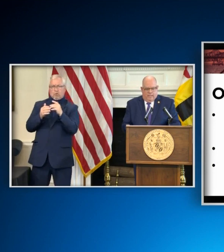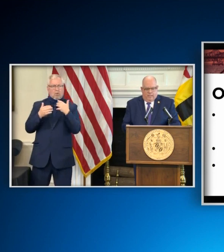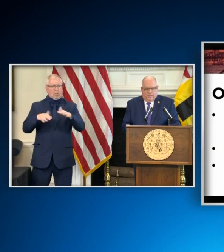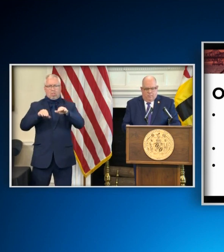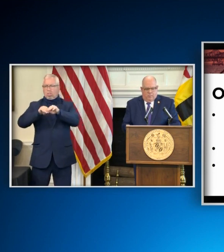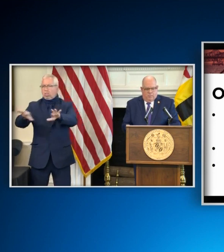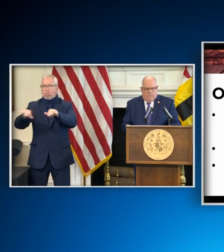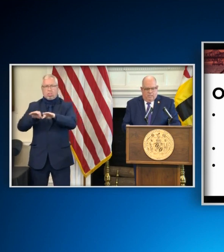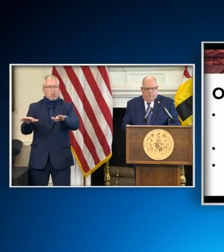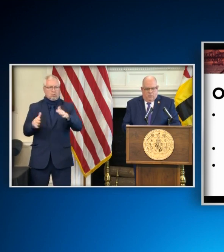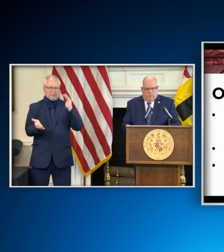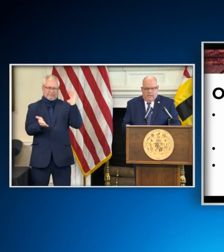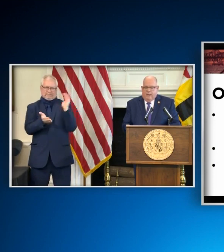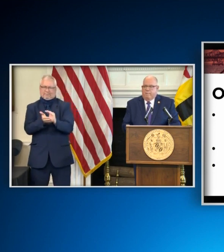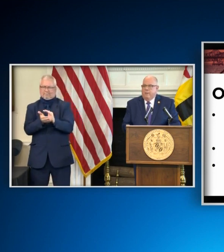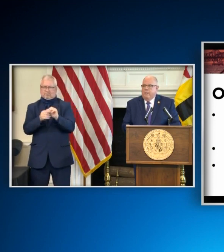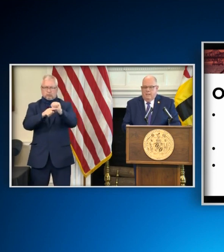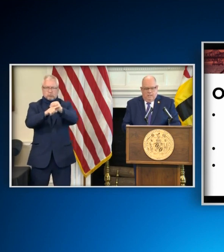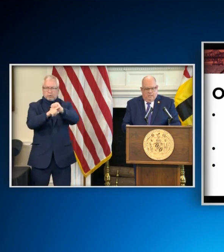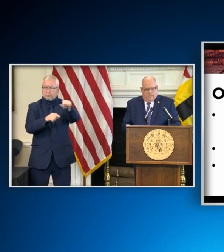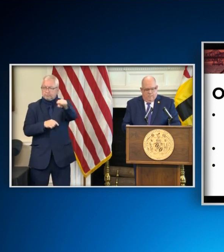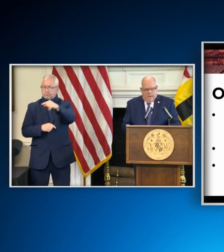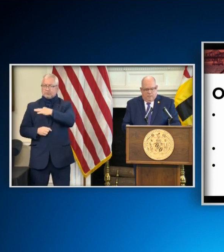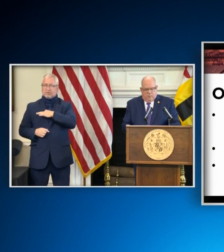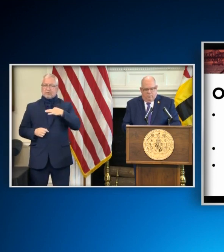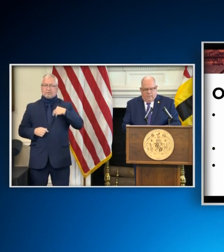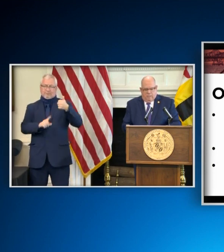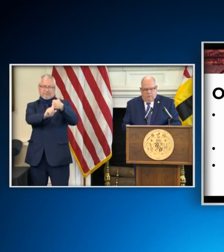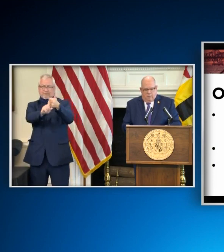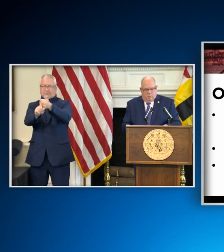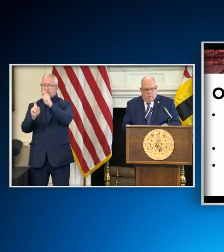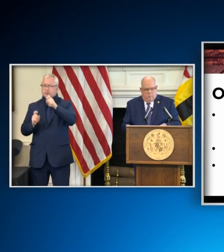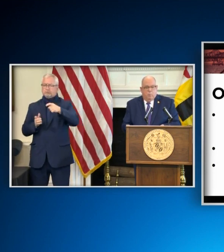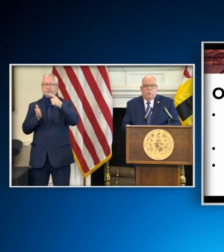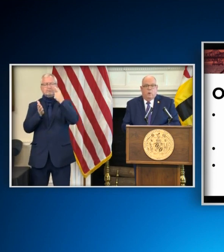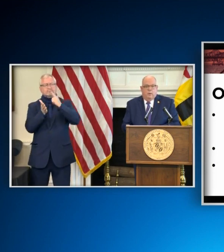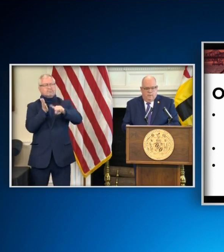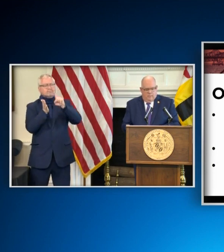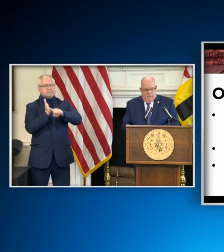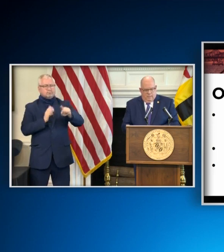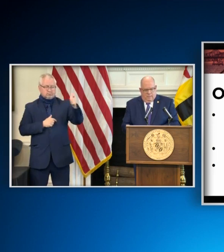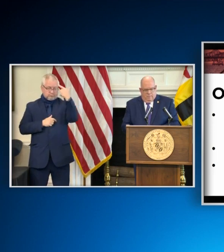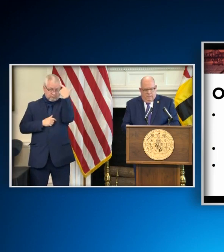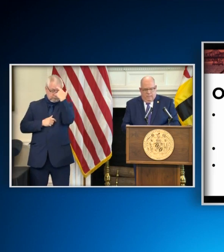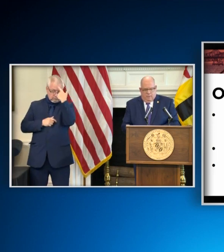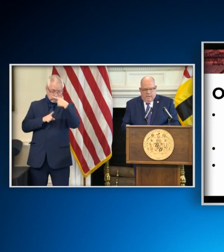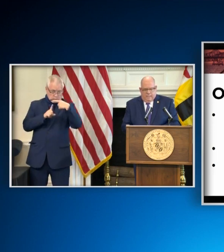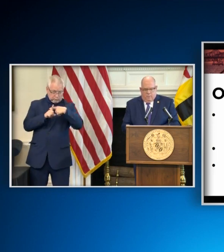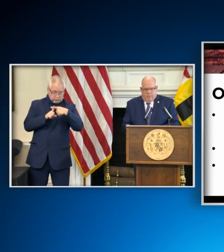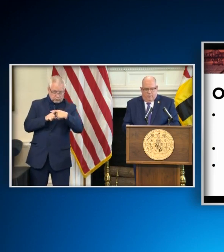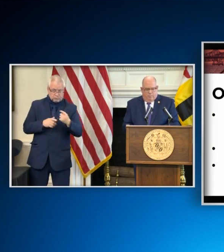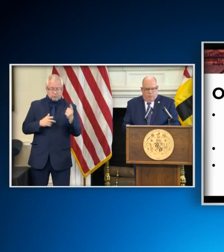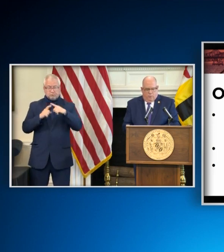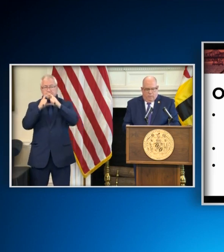RESTAURANTS MUST BEGIN SCREENING PROCEDURES, INCLUDING DAILY TEMPERATURE CHECKS OF ALL STAFF.